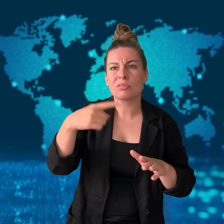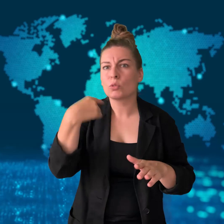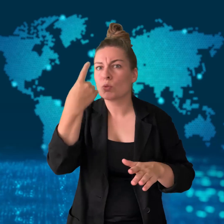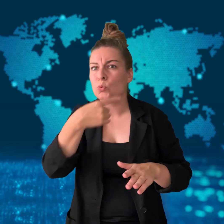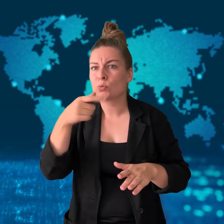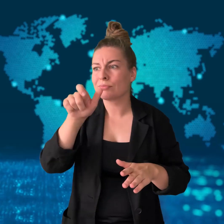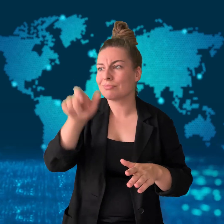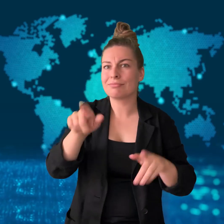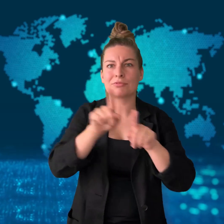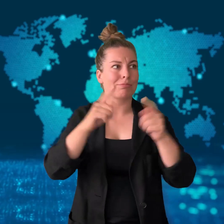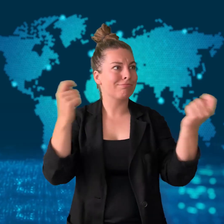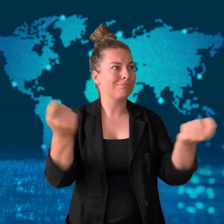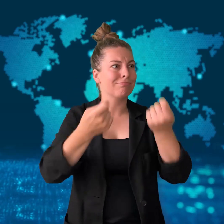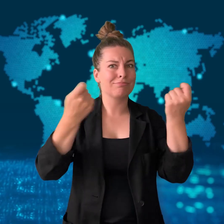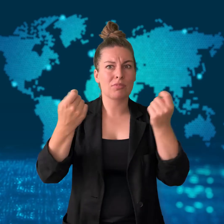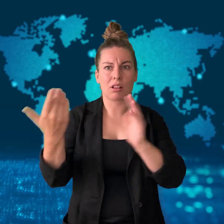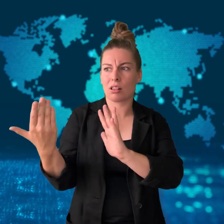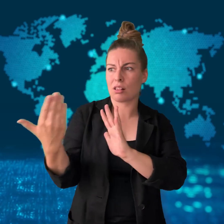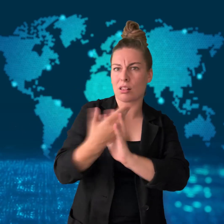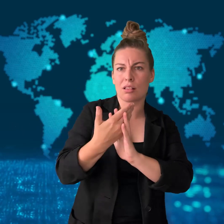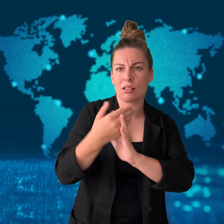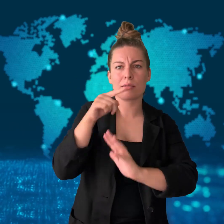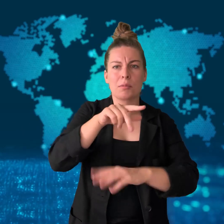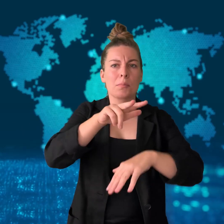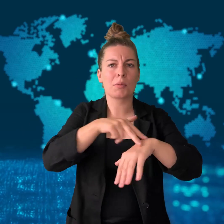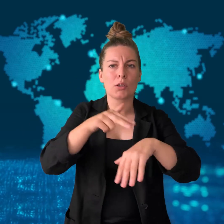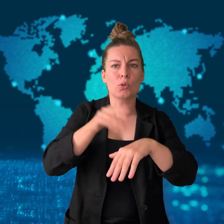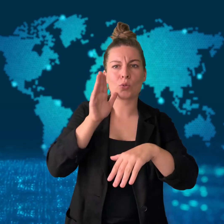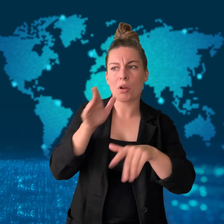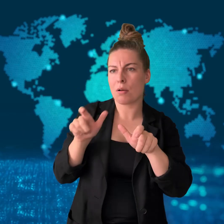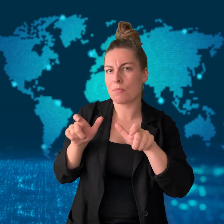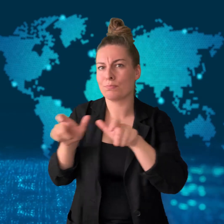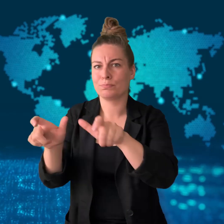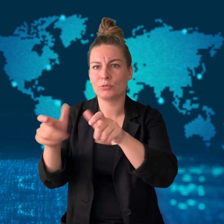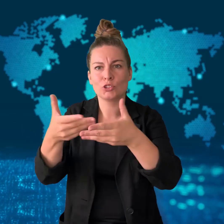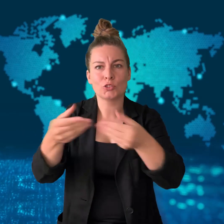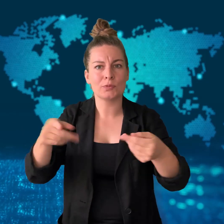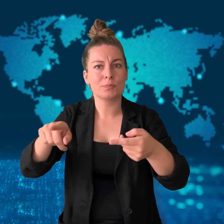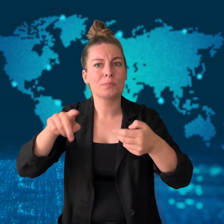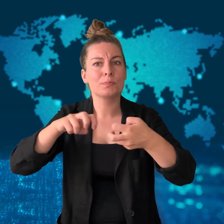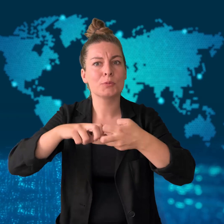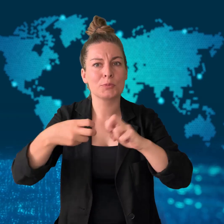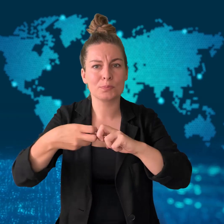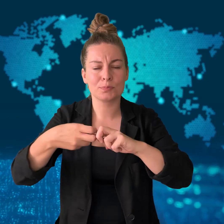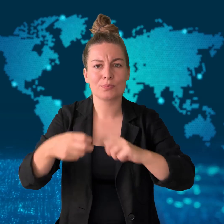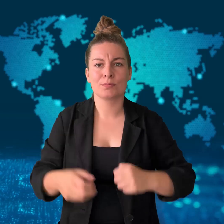undermining this celebration" and legislation had